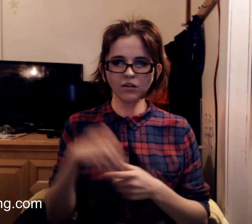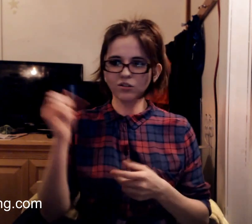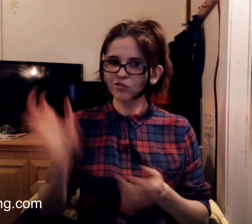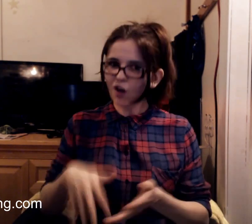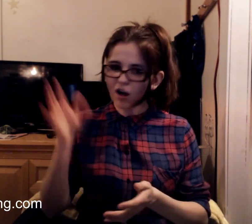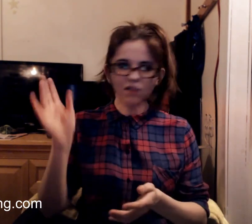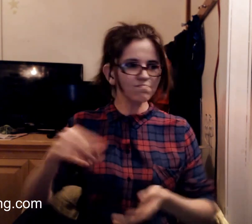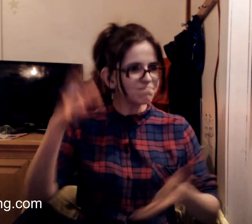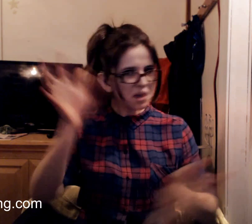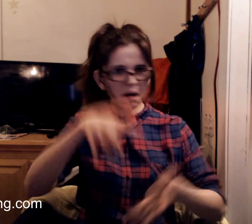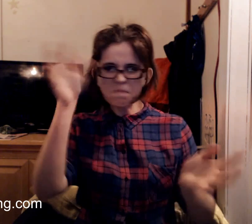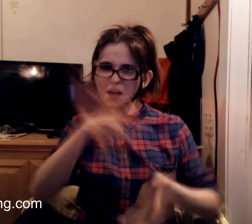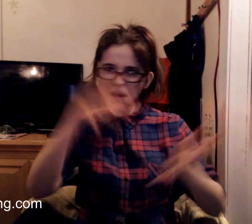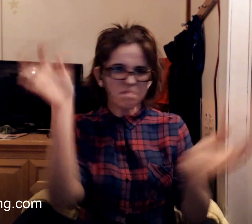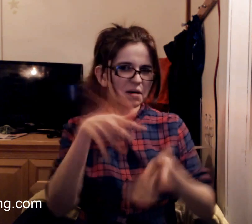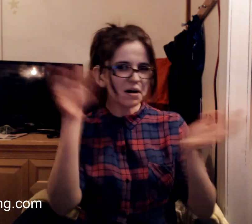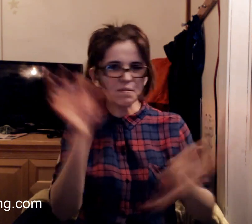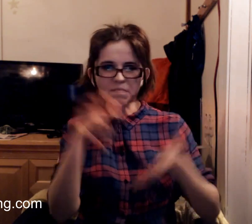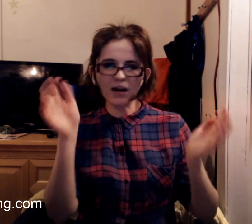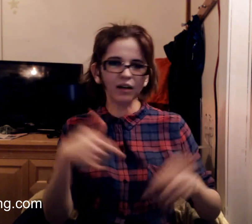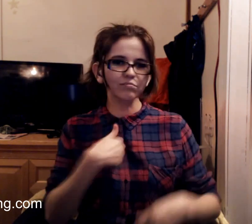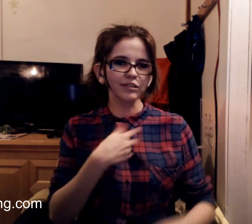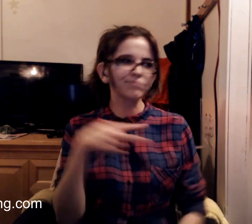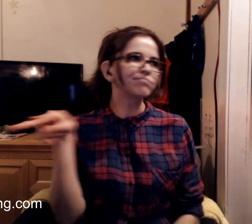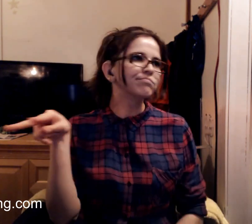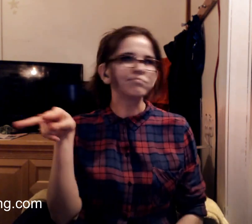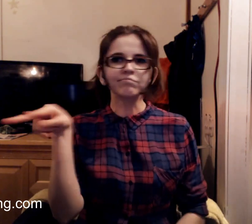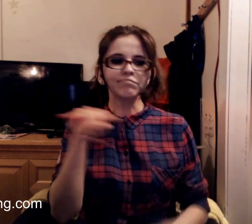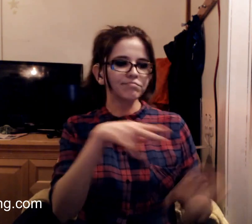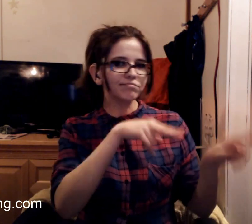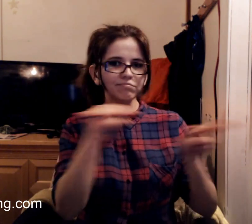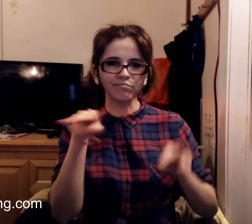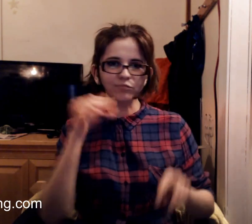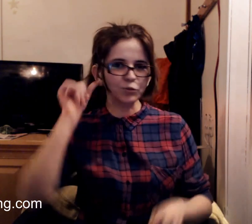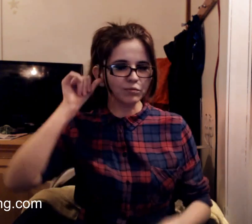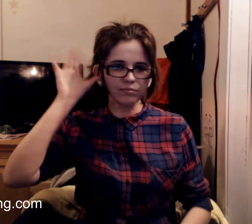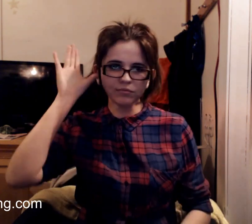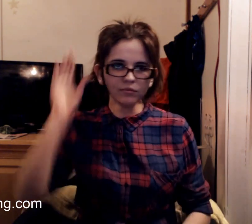The dog kept barking and I was still oblivious to it.